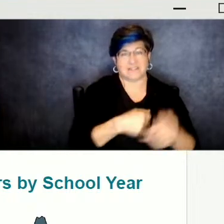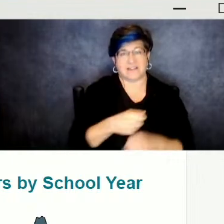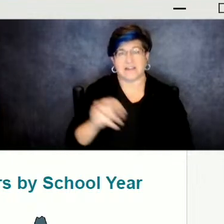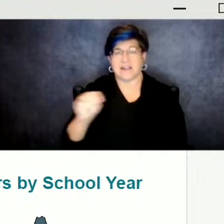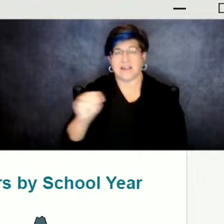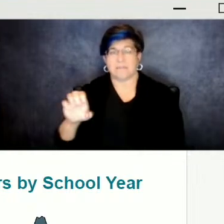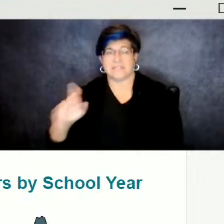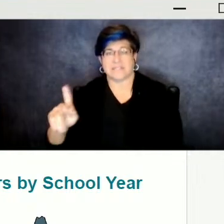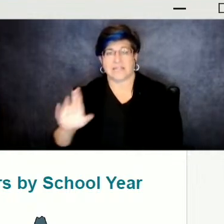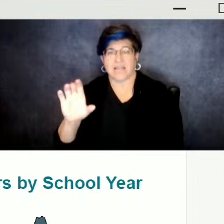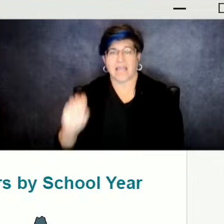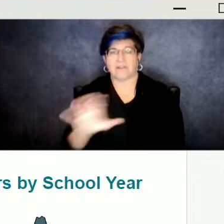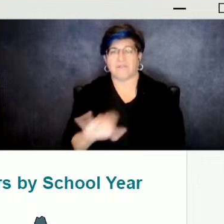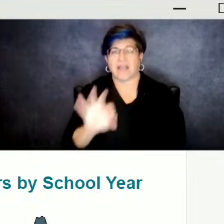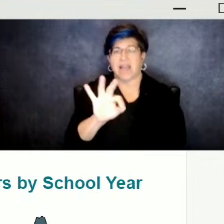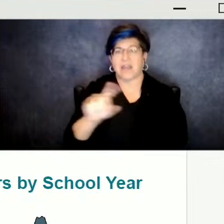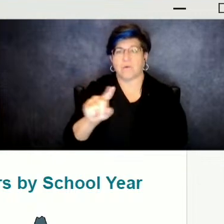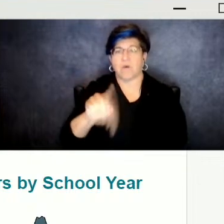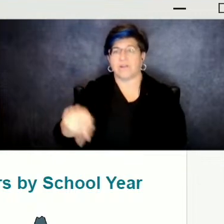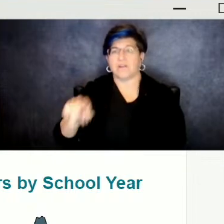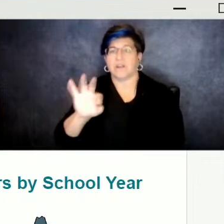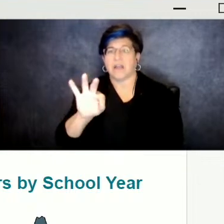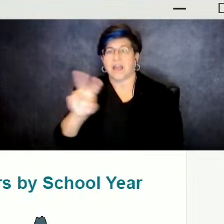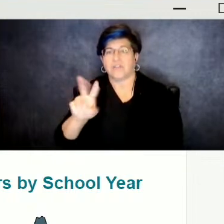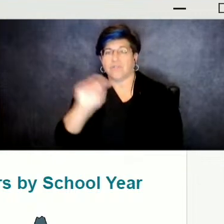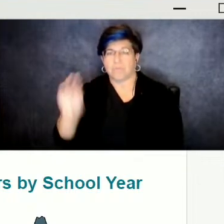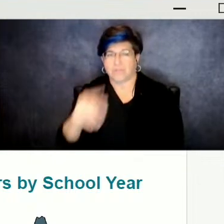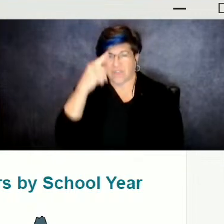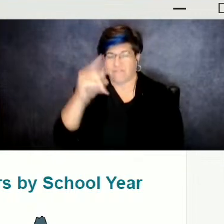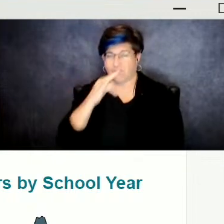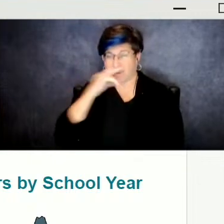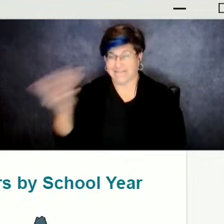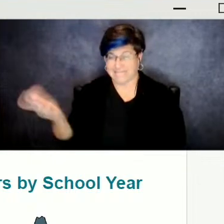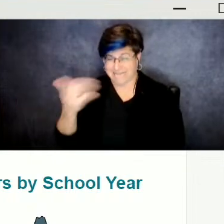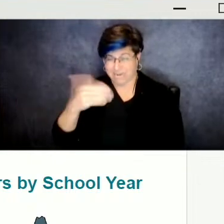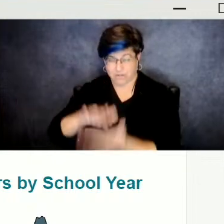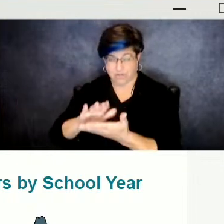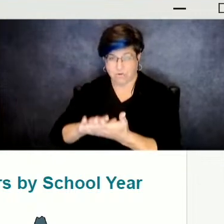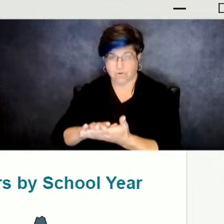DECADE.